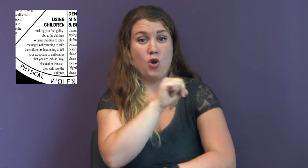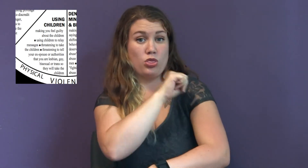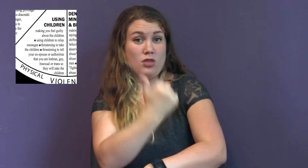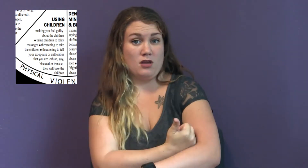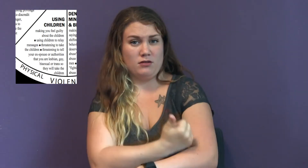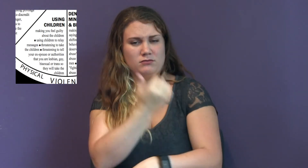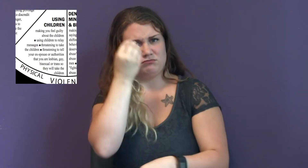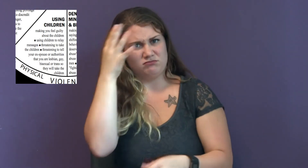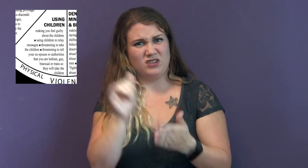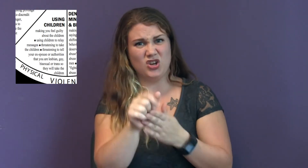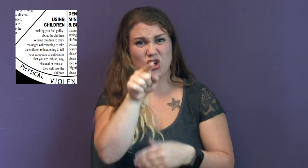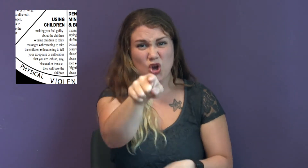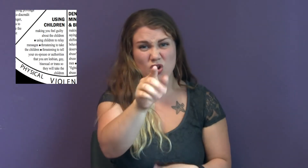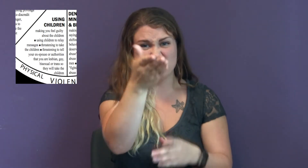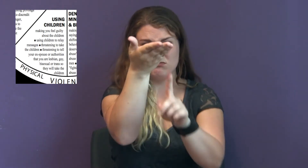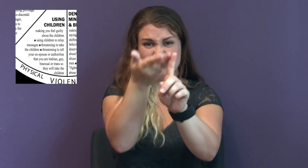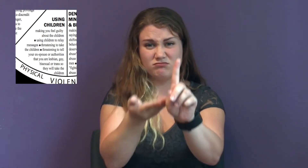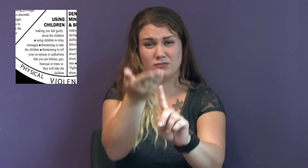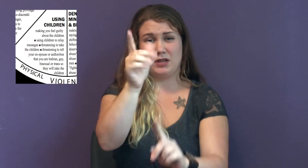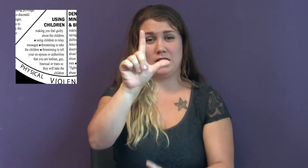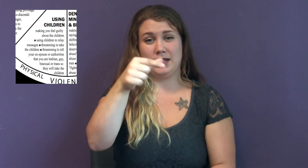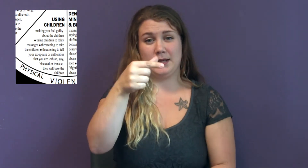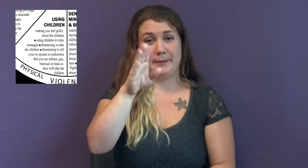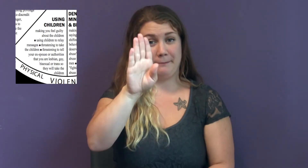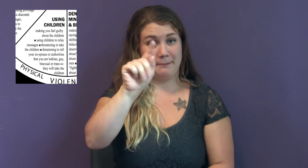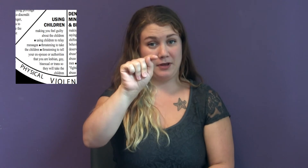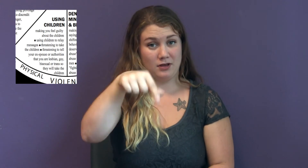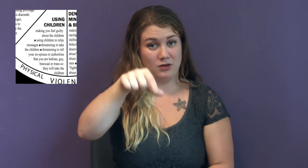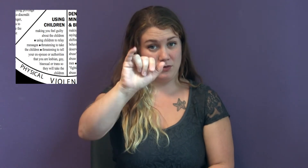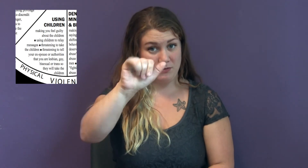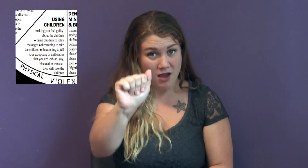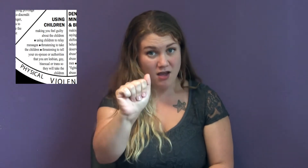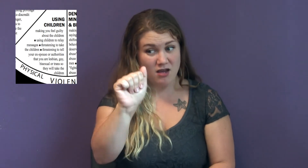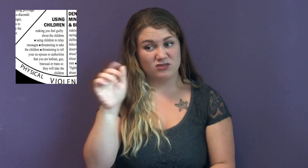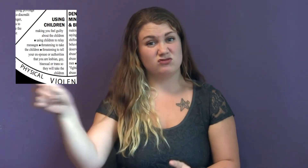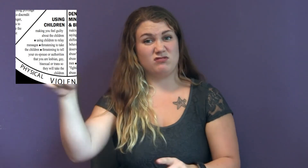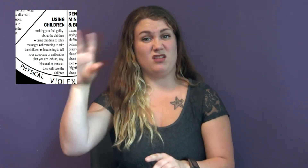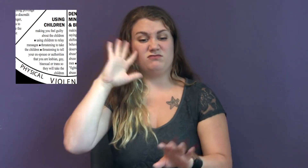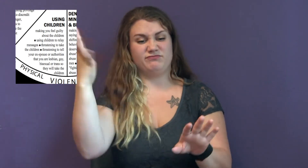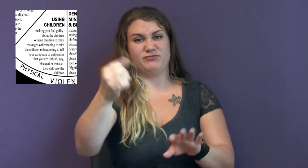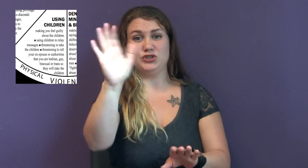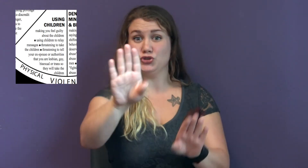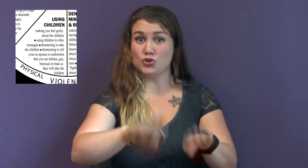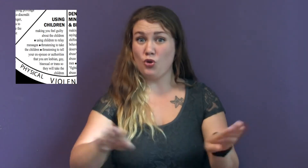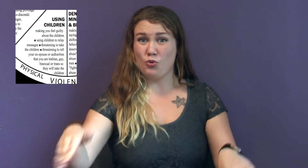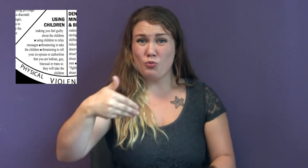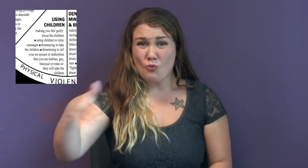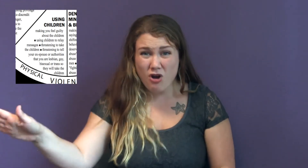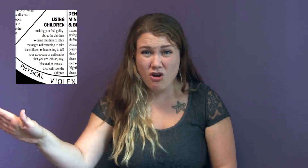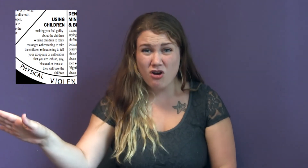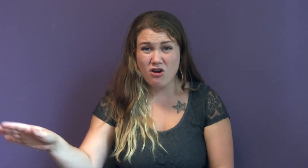or the authorities that you are LGBTQIA and they will take the children away.